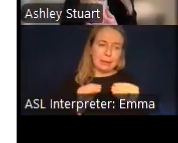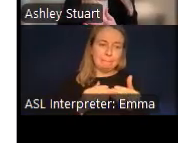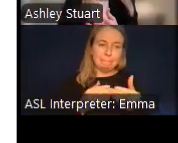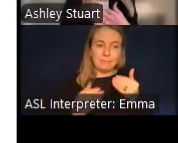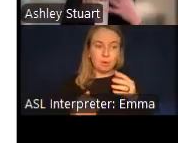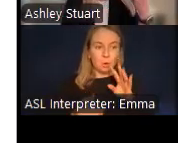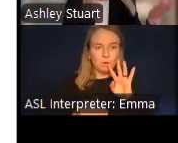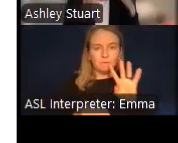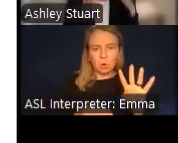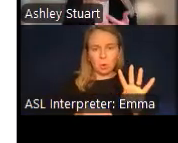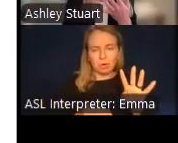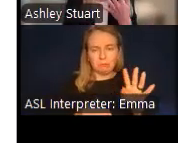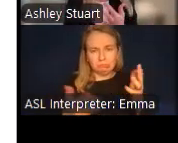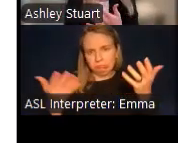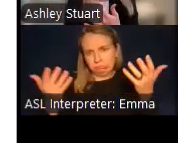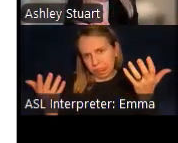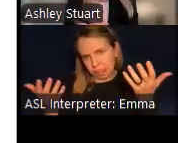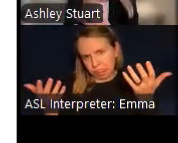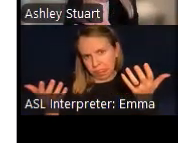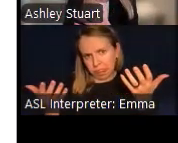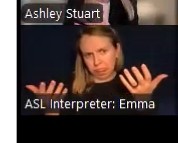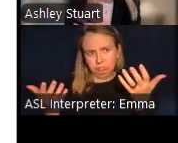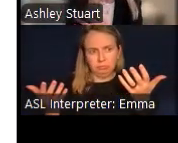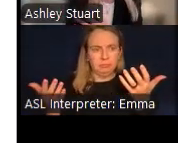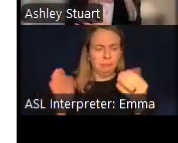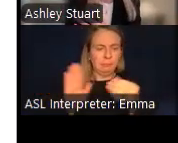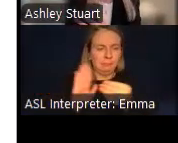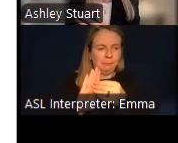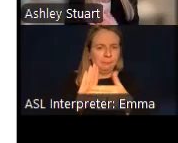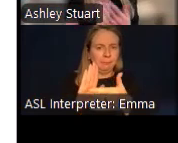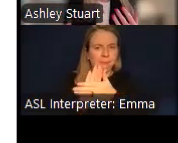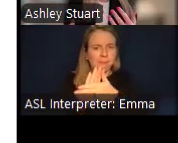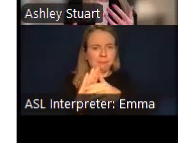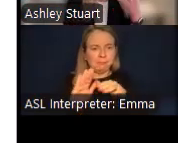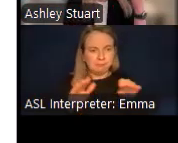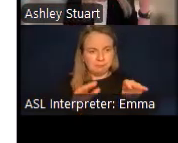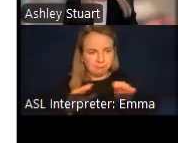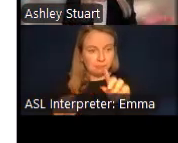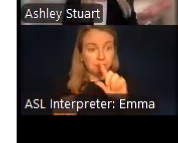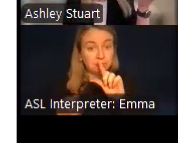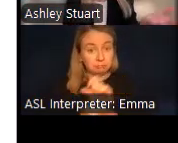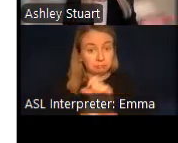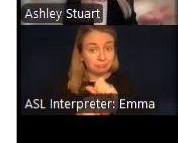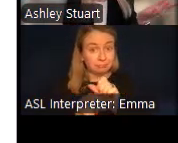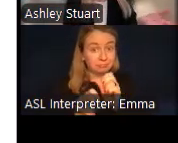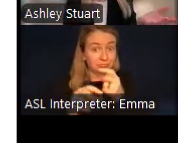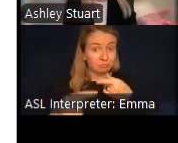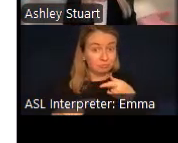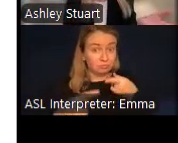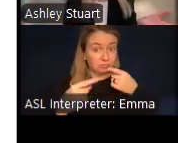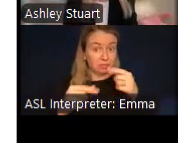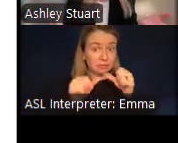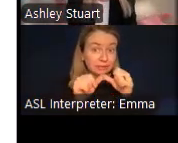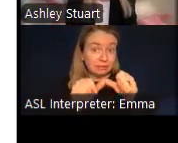four, whether or not what we're capturing with these behaviors is a difficulty with sustained attention that meets that